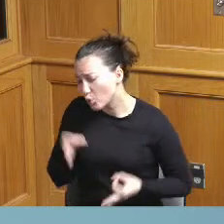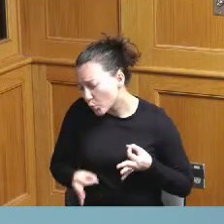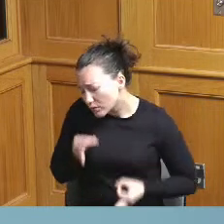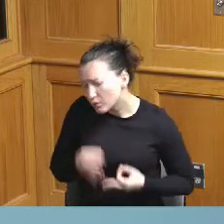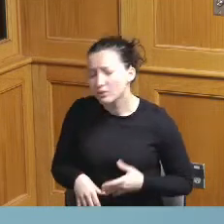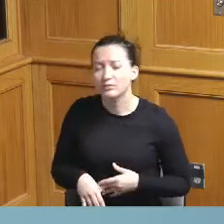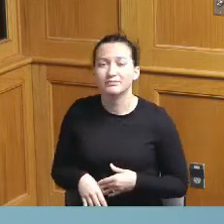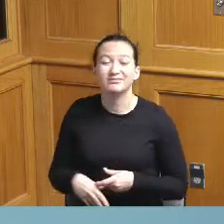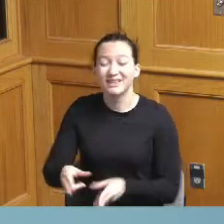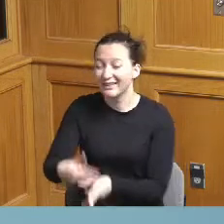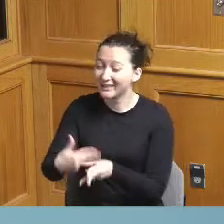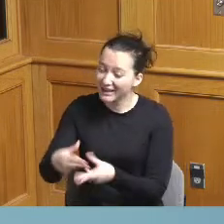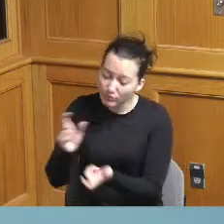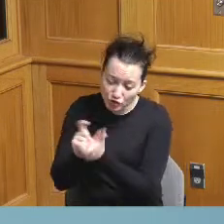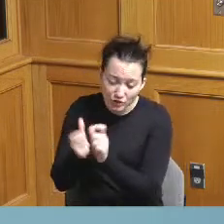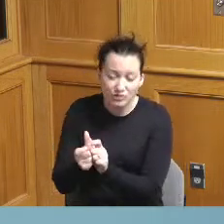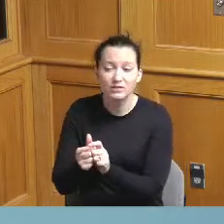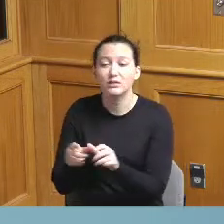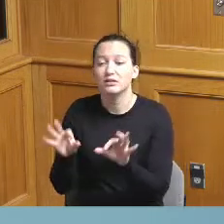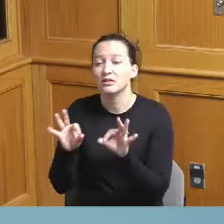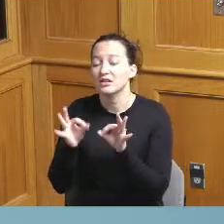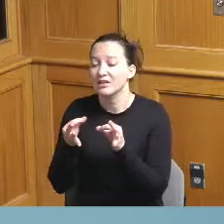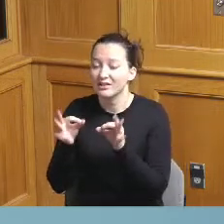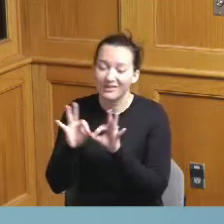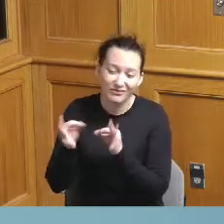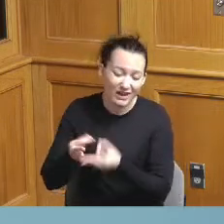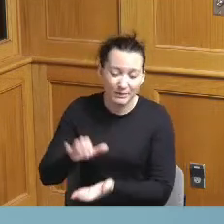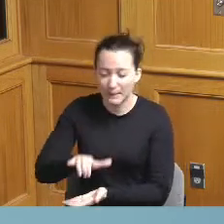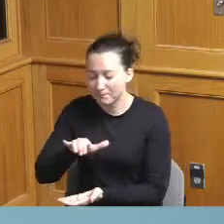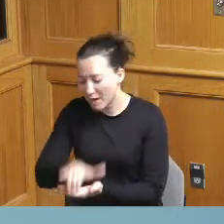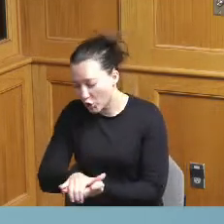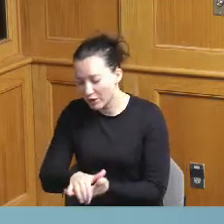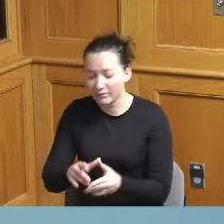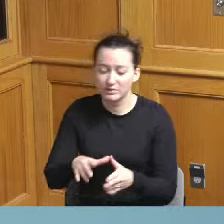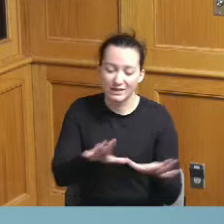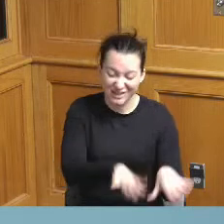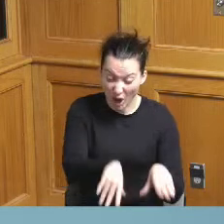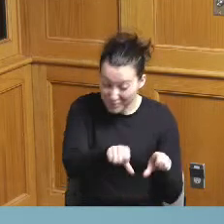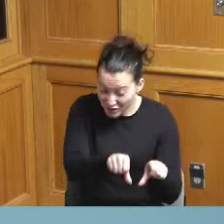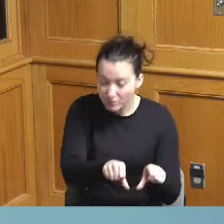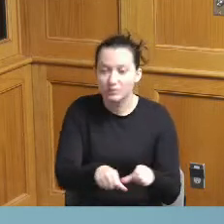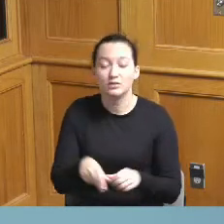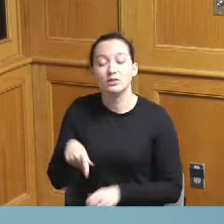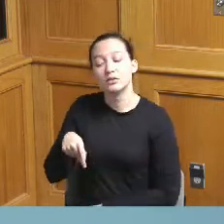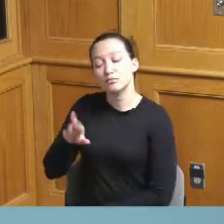name changes and growing families through marriage licenses and adoptions the Probate Court or excuse